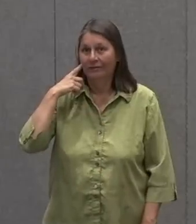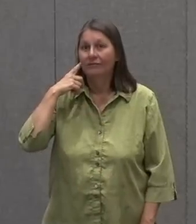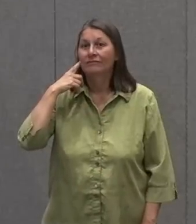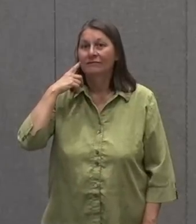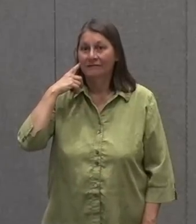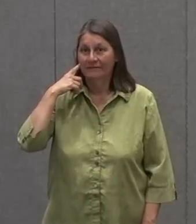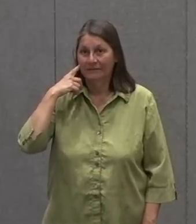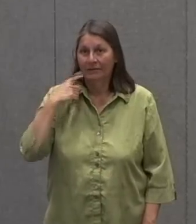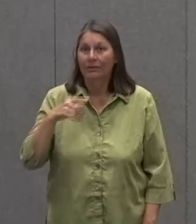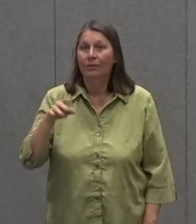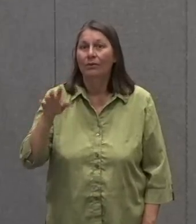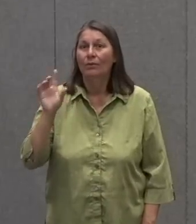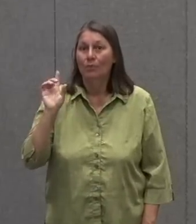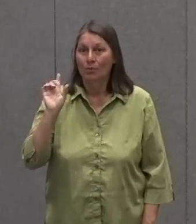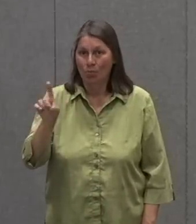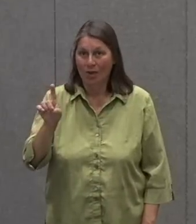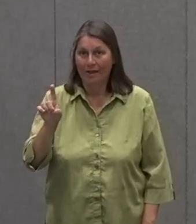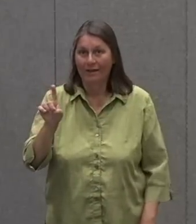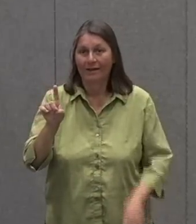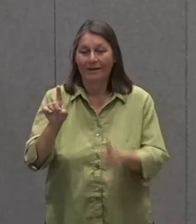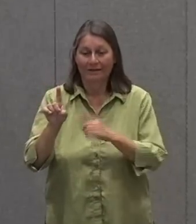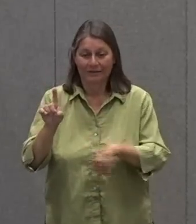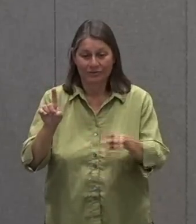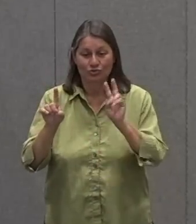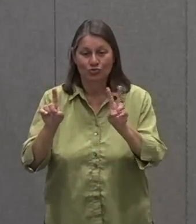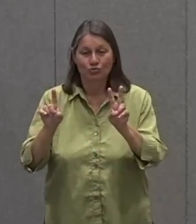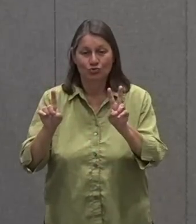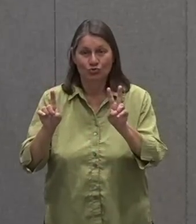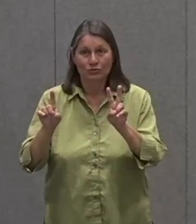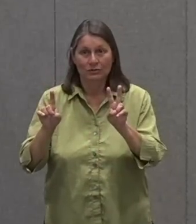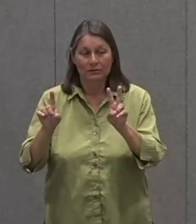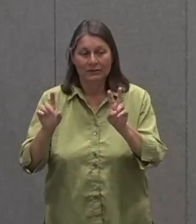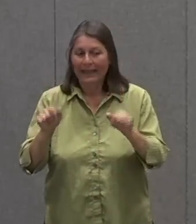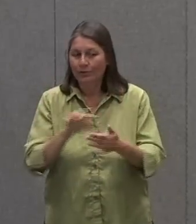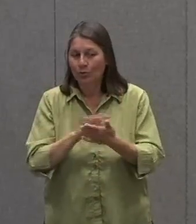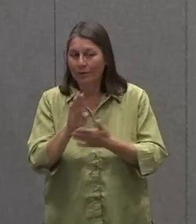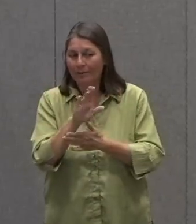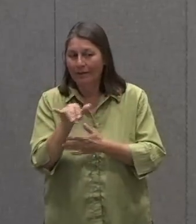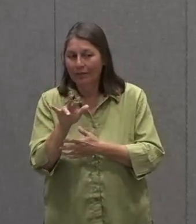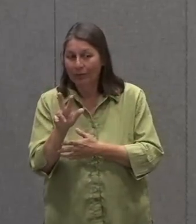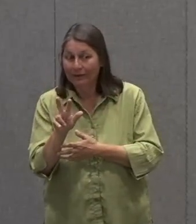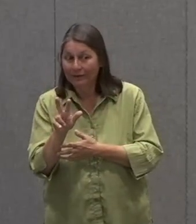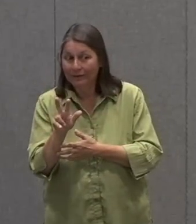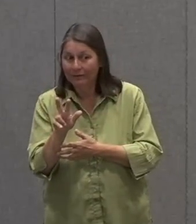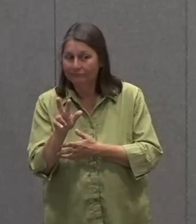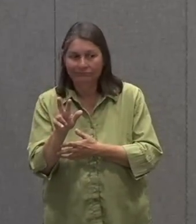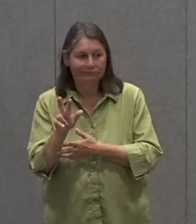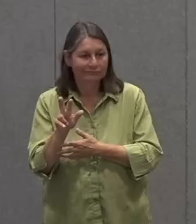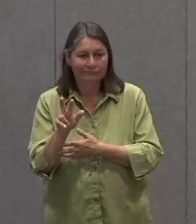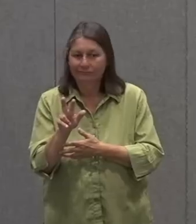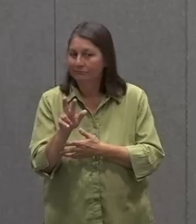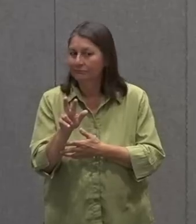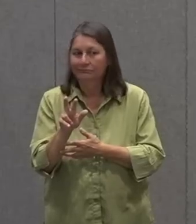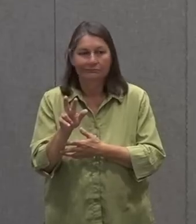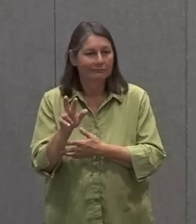We can count by ones, we can count by twos, can we count by threes? Nope, there's not that predictable pattern,